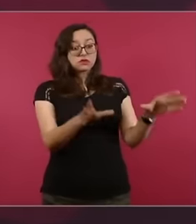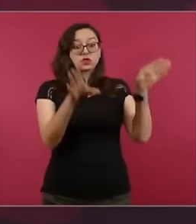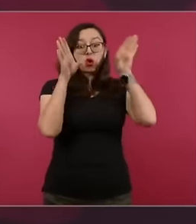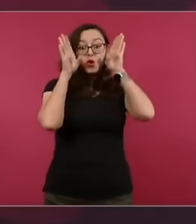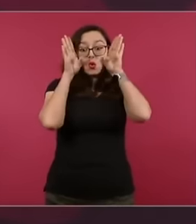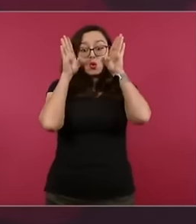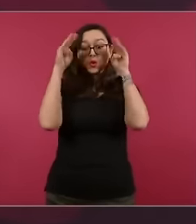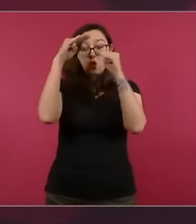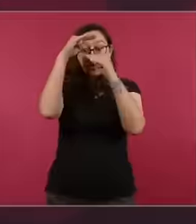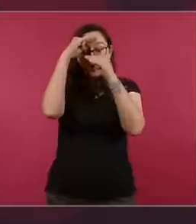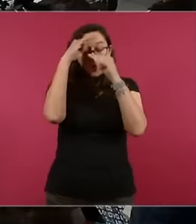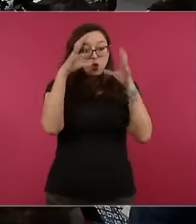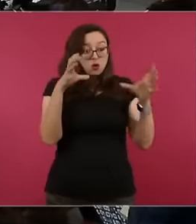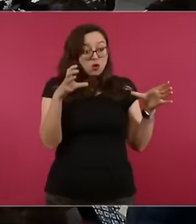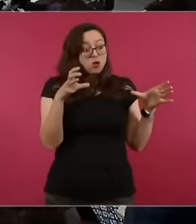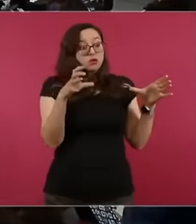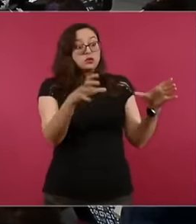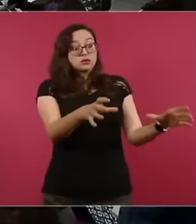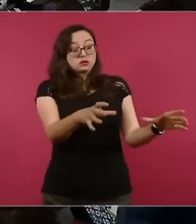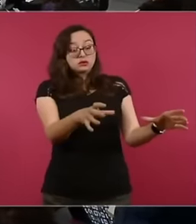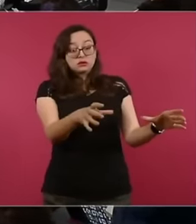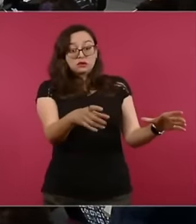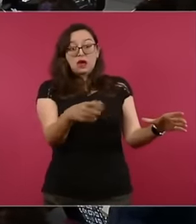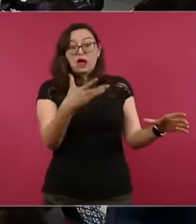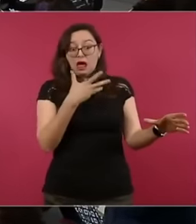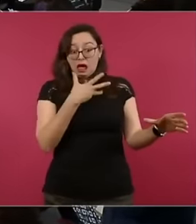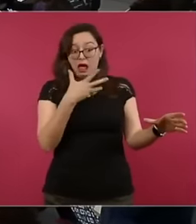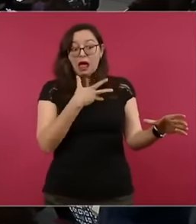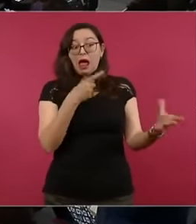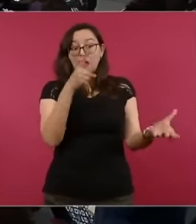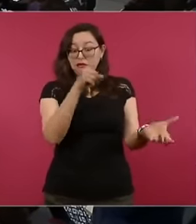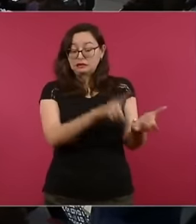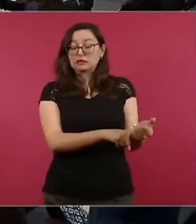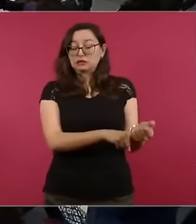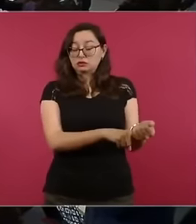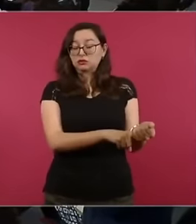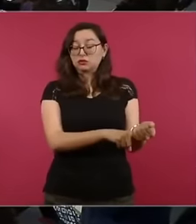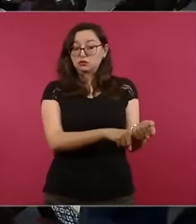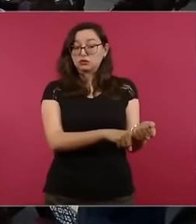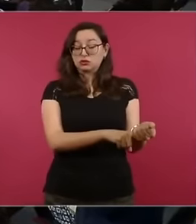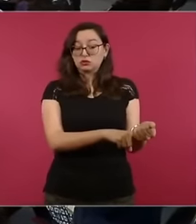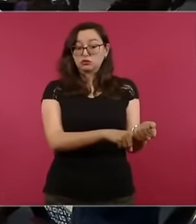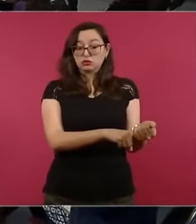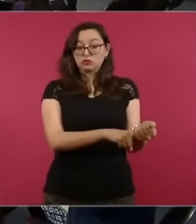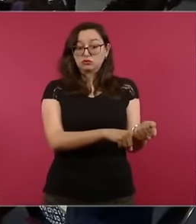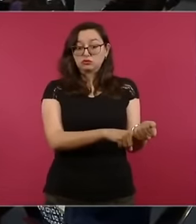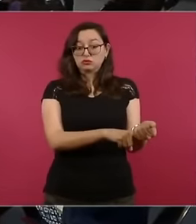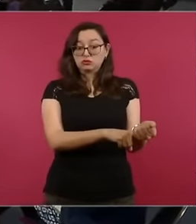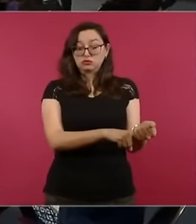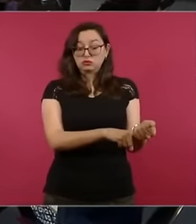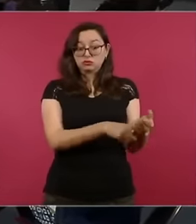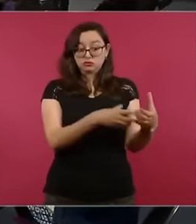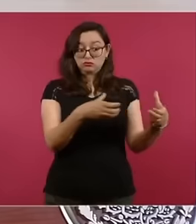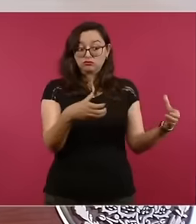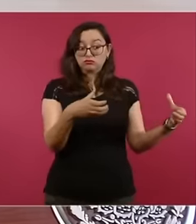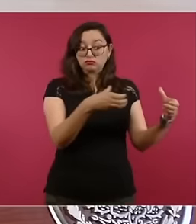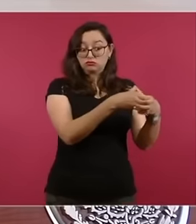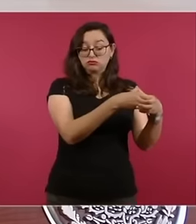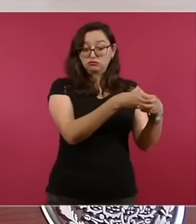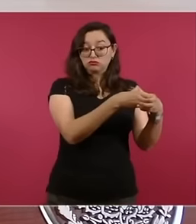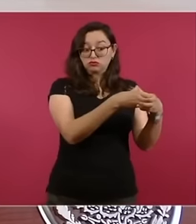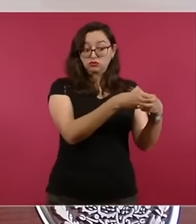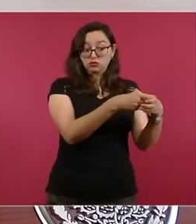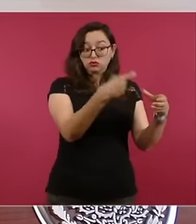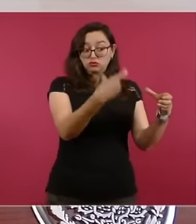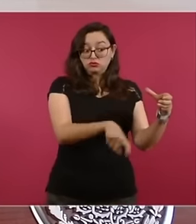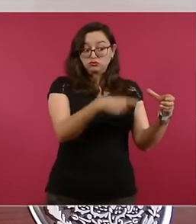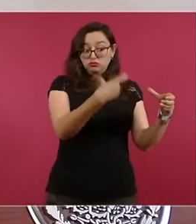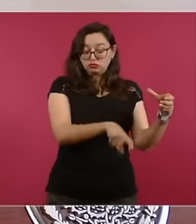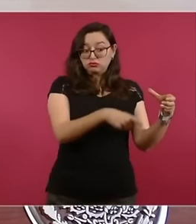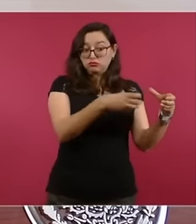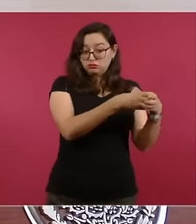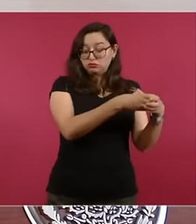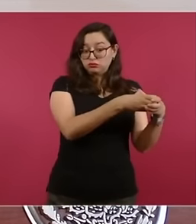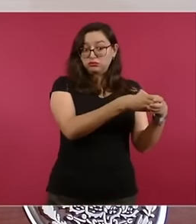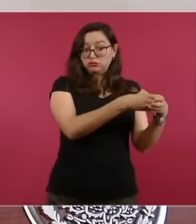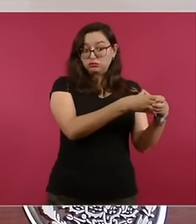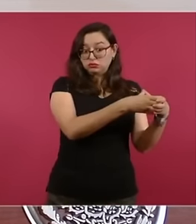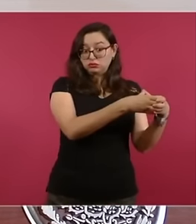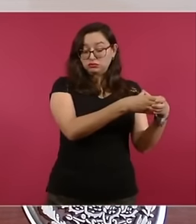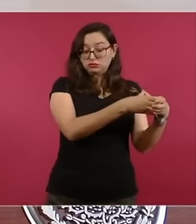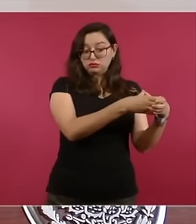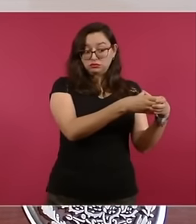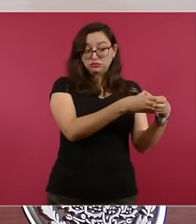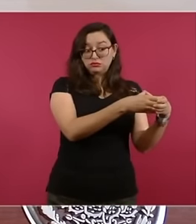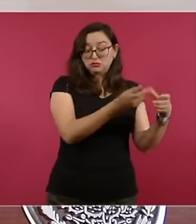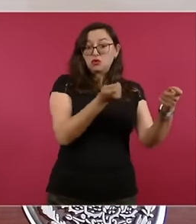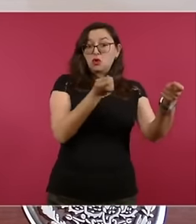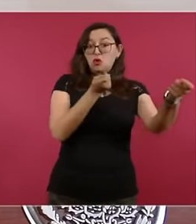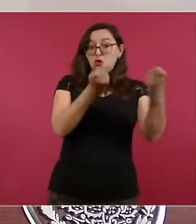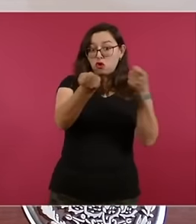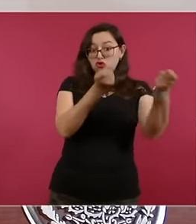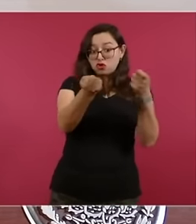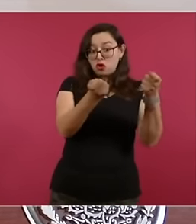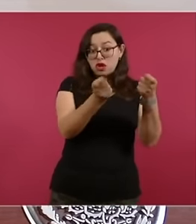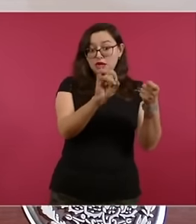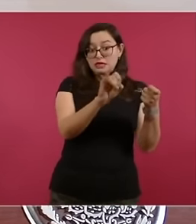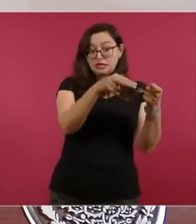has kidnapped the judiciary, the INE, the